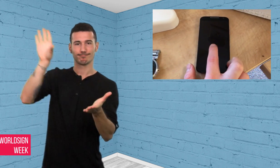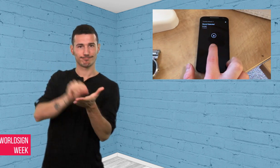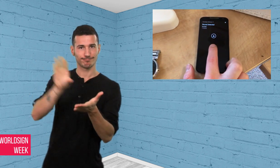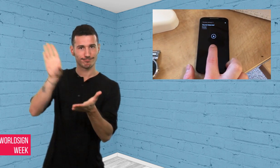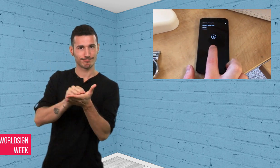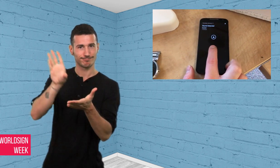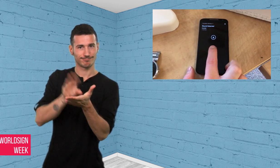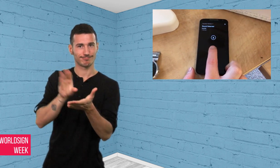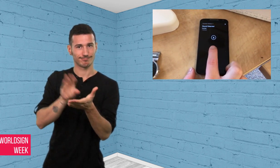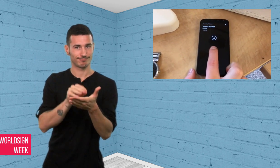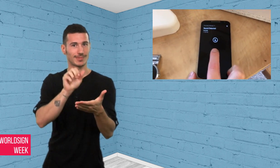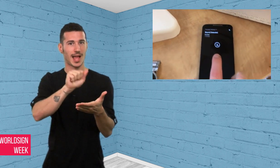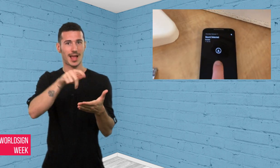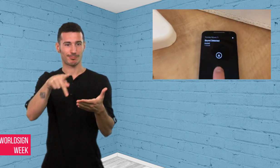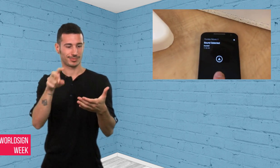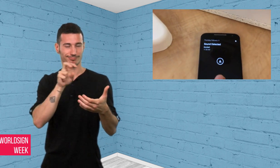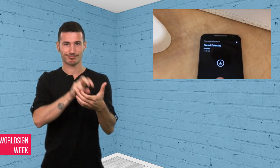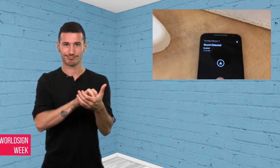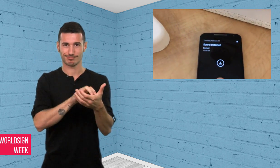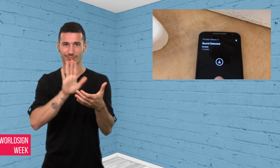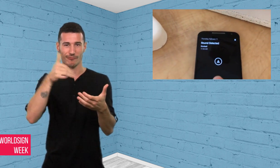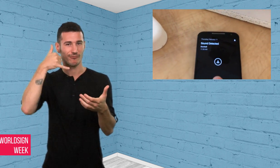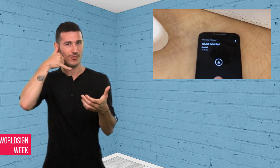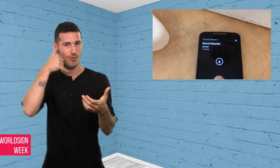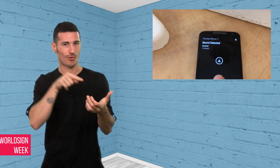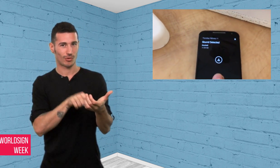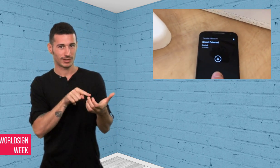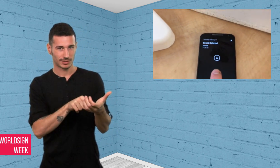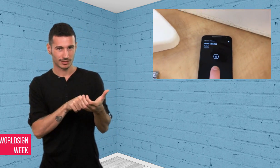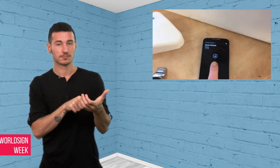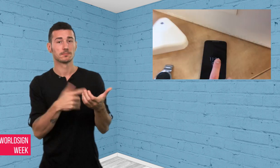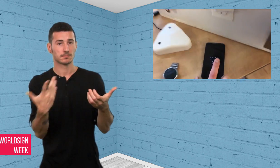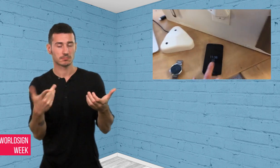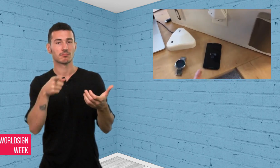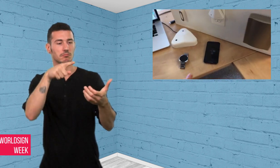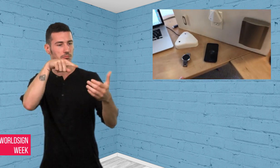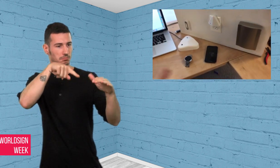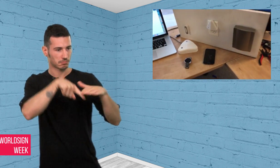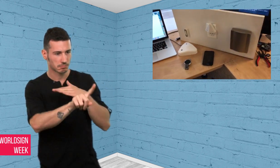First, you have to download the app on